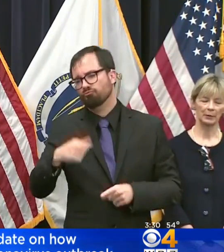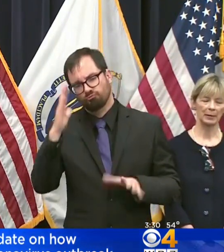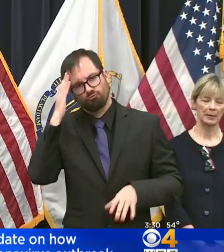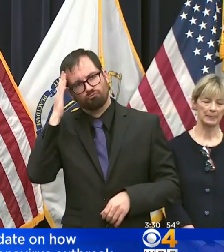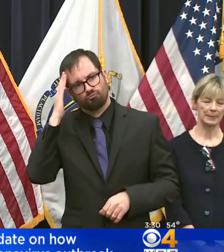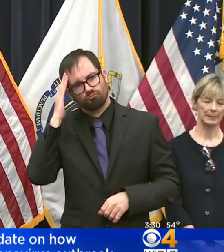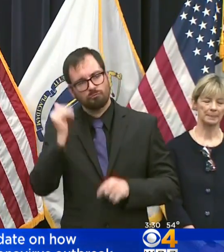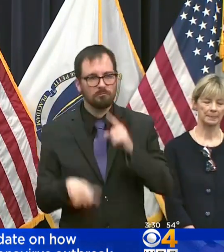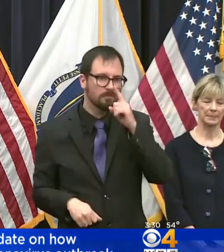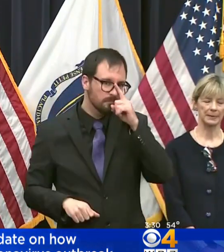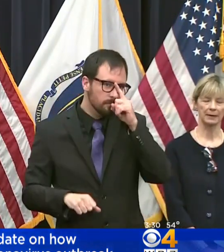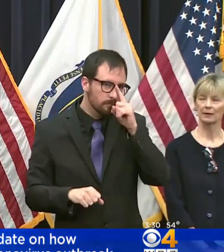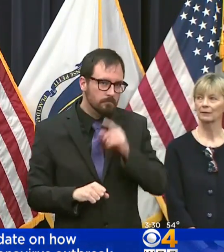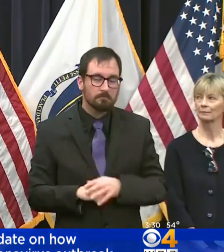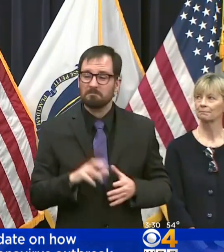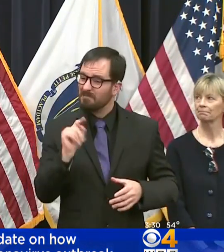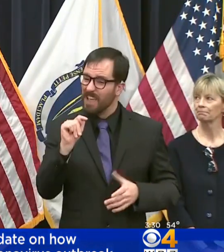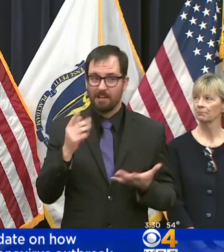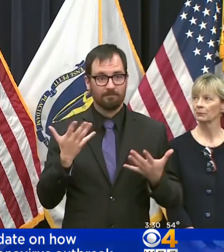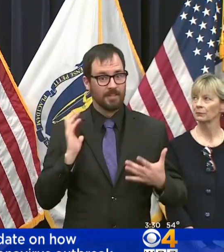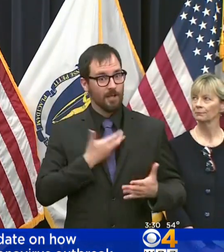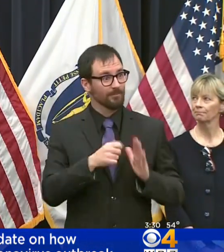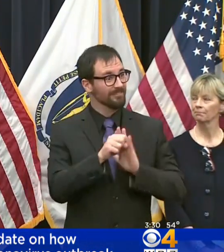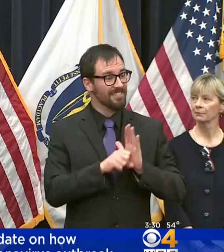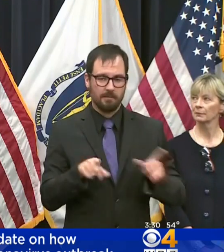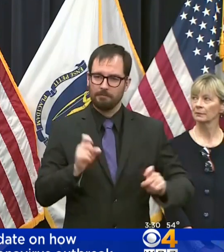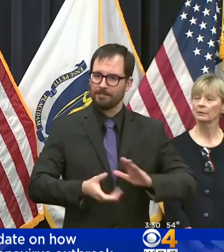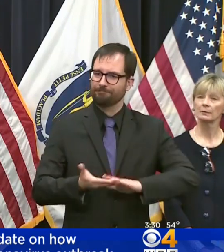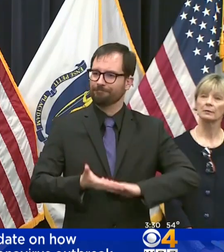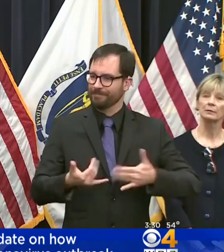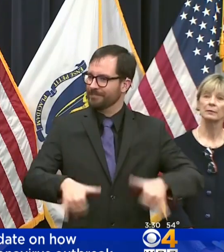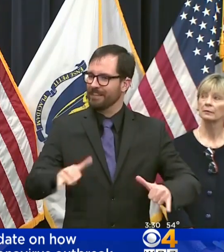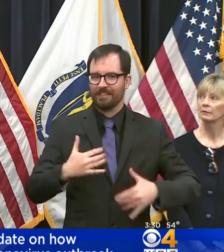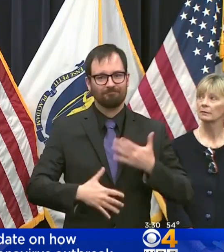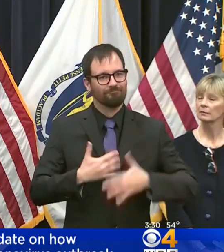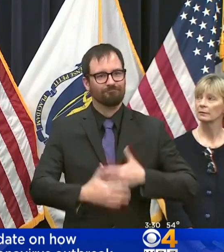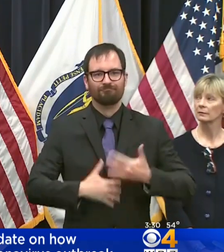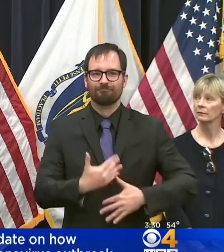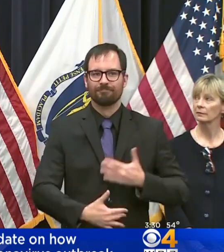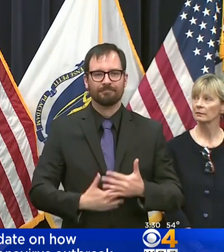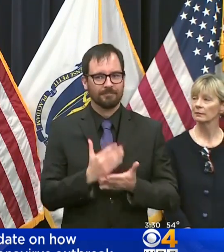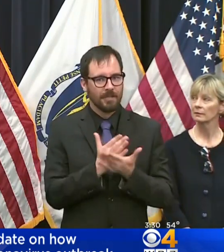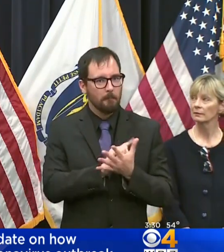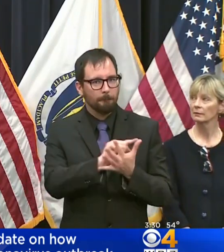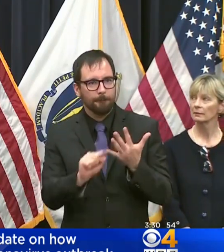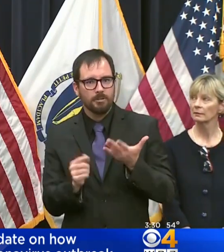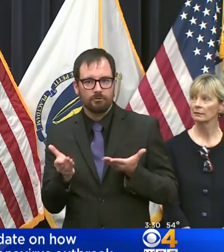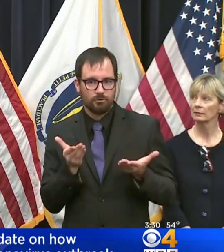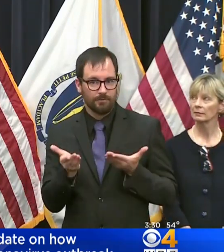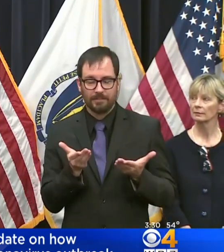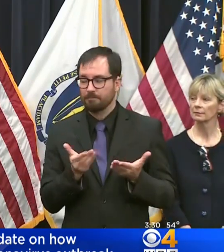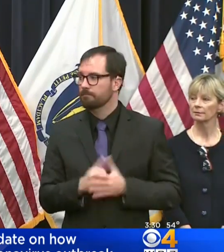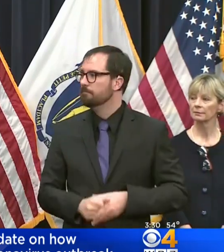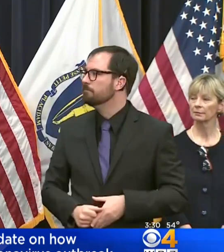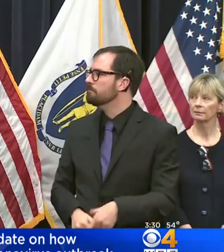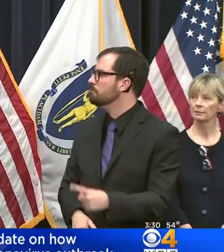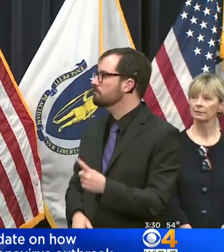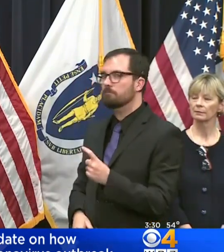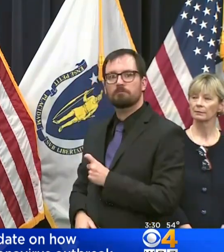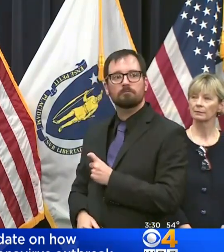HIT. TAX REVENUE WILL TAKE A BIG HIT. WE HAVE A WHOLE BUNCH OF SERVICES WE NEED CONTINUE TO PROVIDE TO PEOPLE.